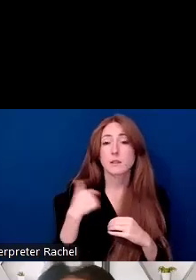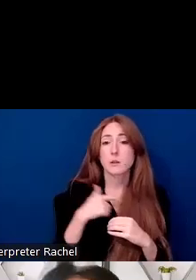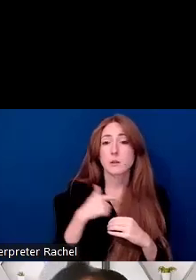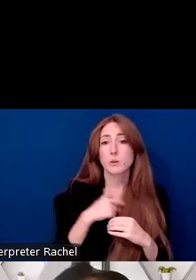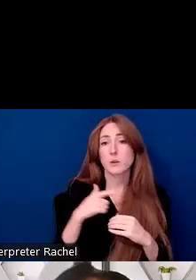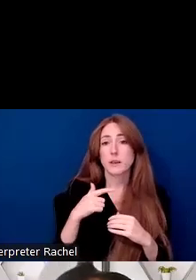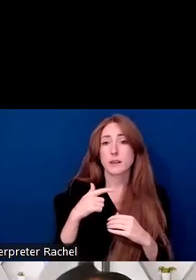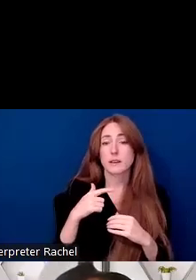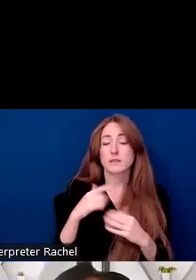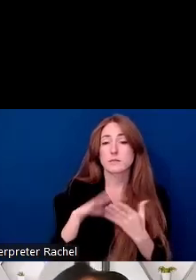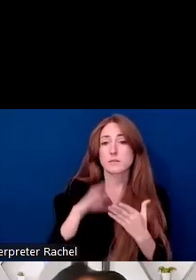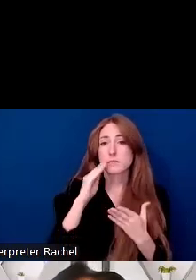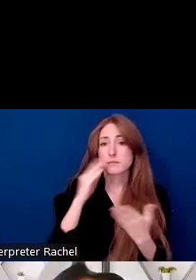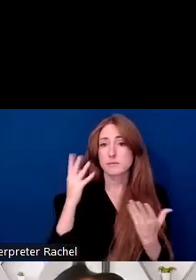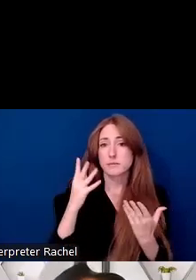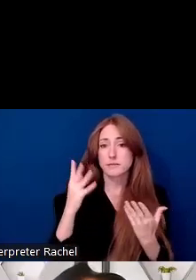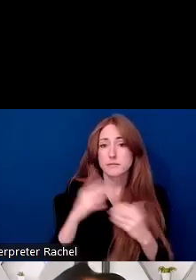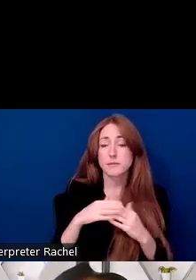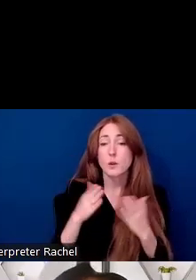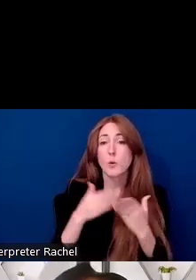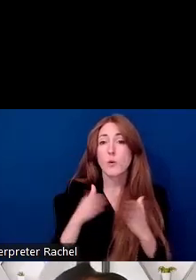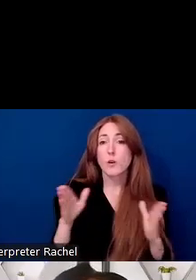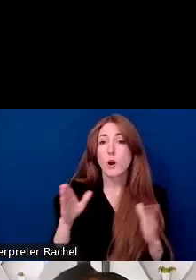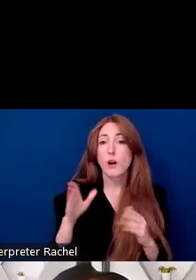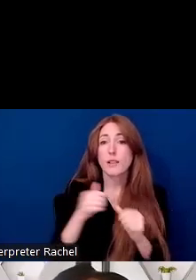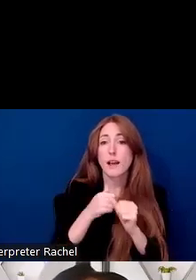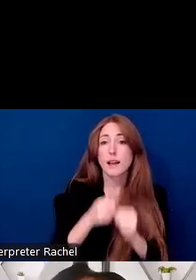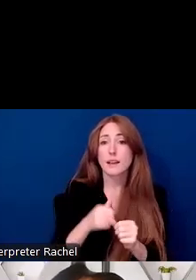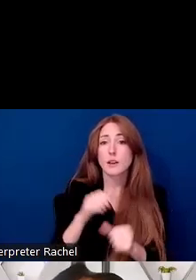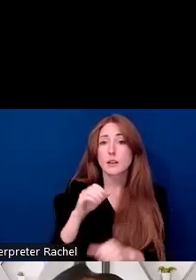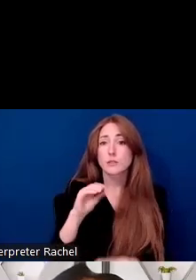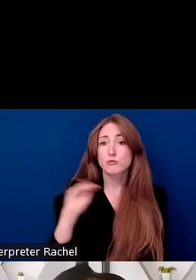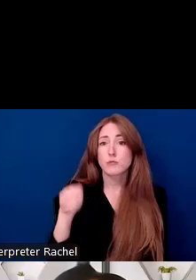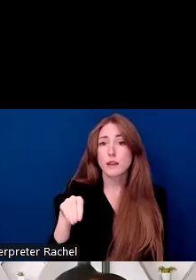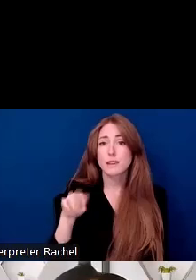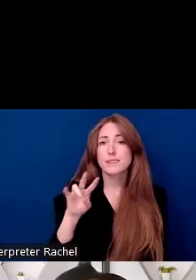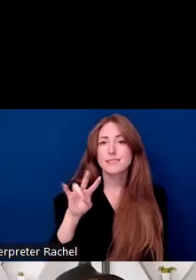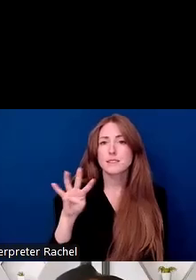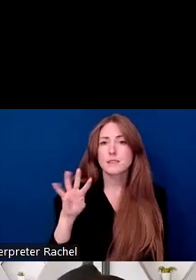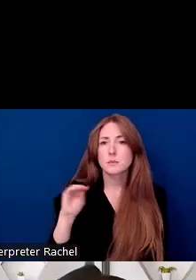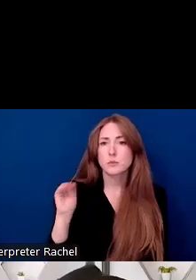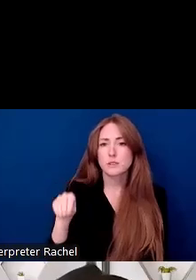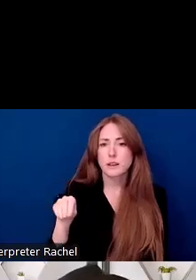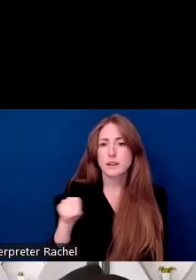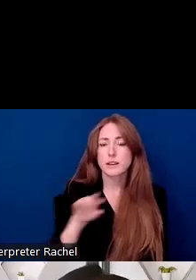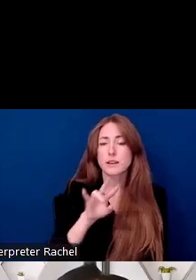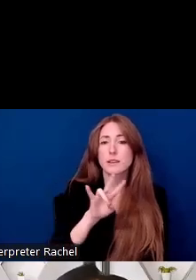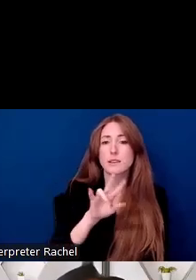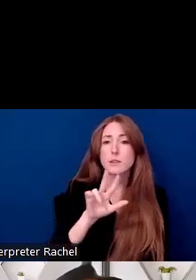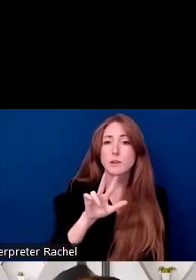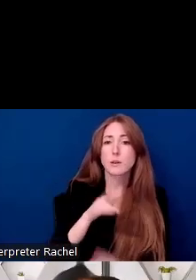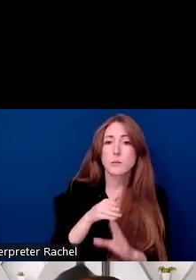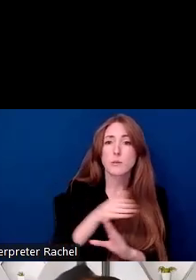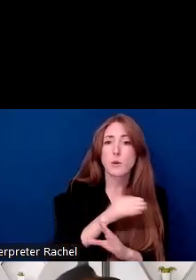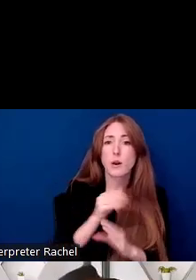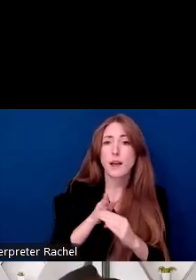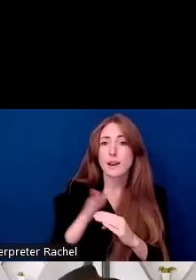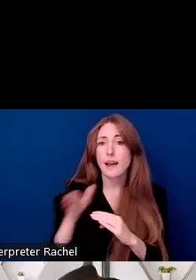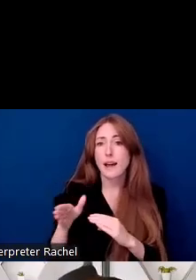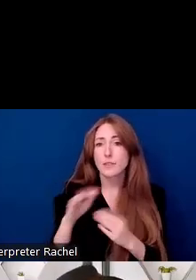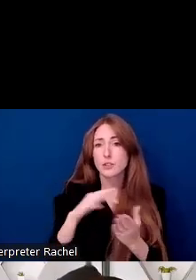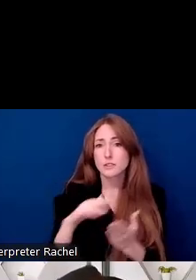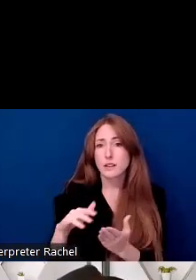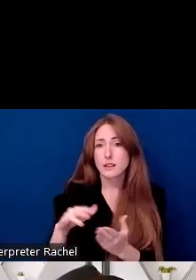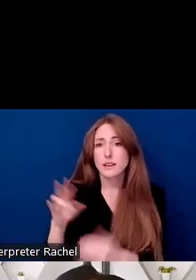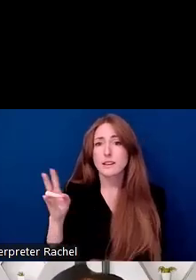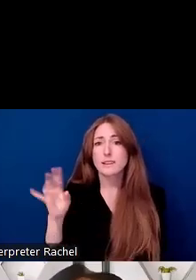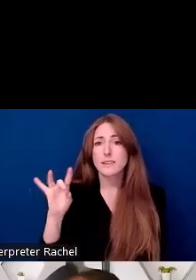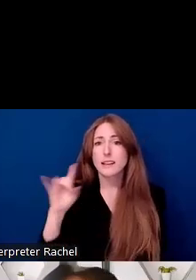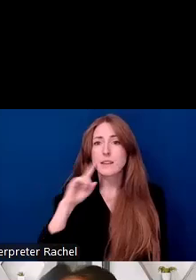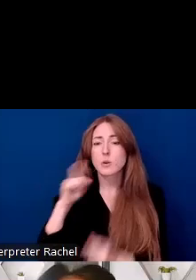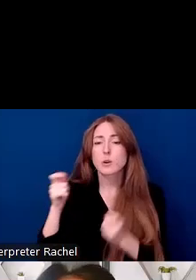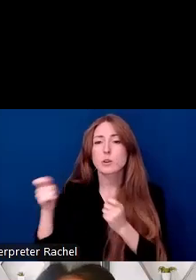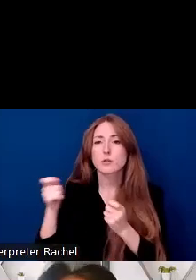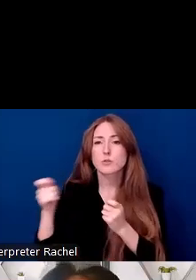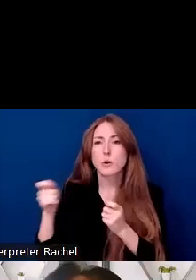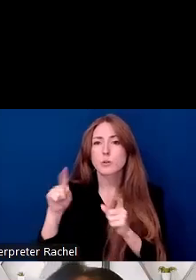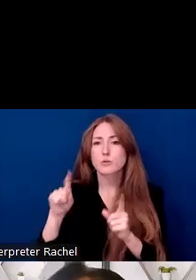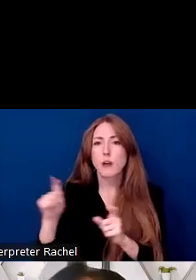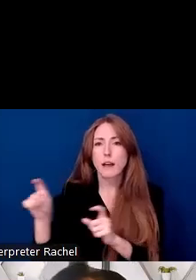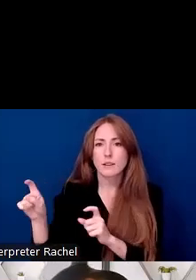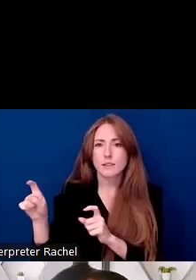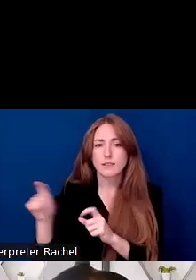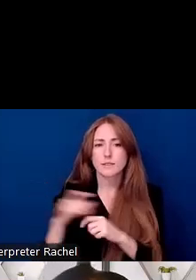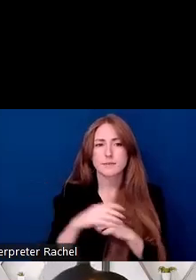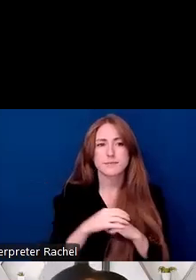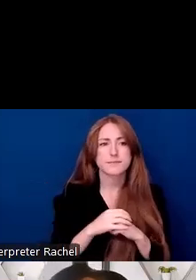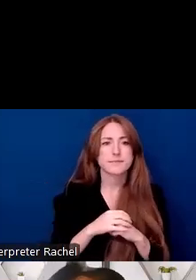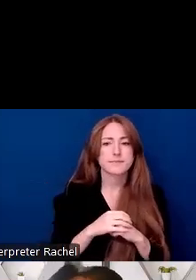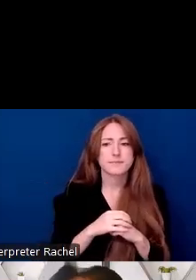adherence rate was 74%, 73 for before and after study, and 78 for controlled trials. Next, please.